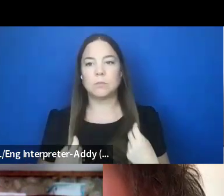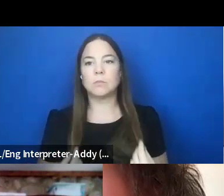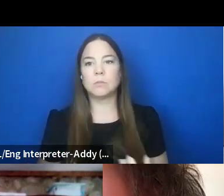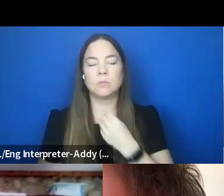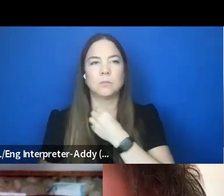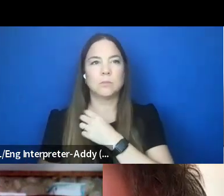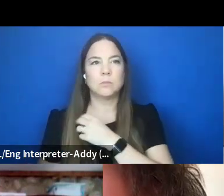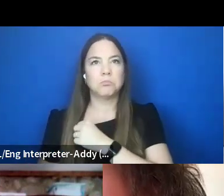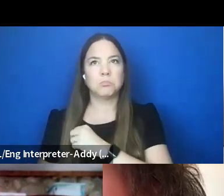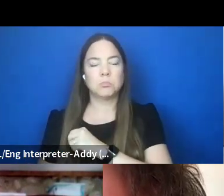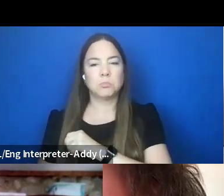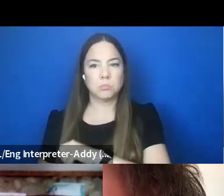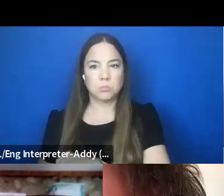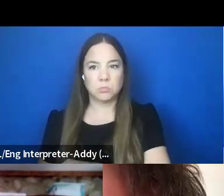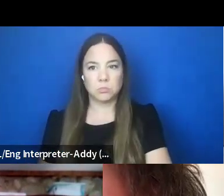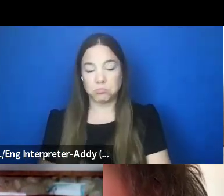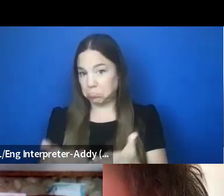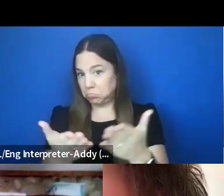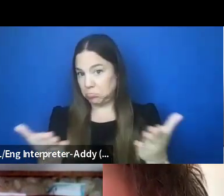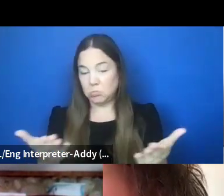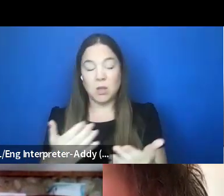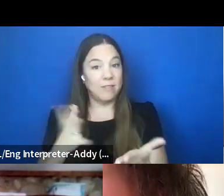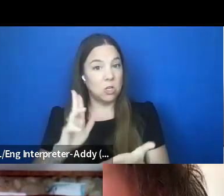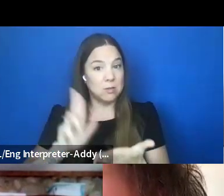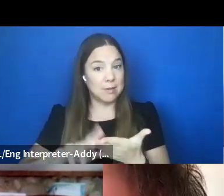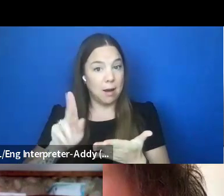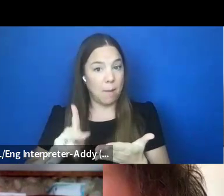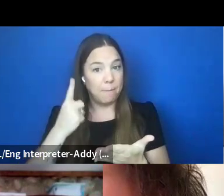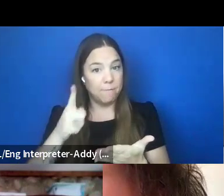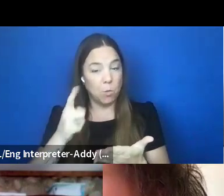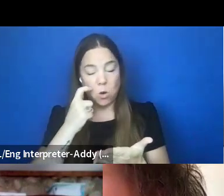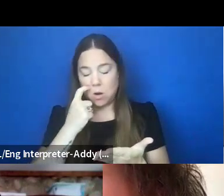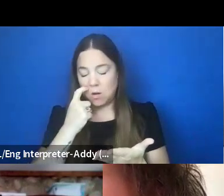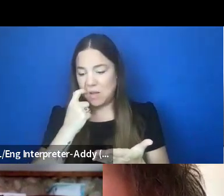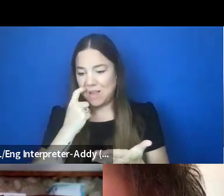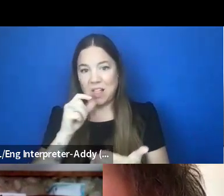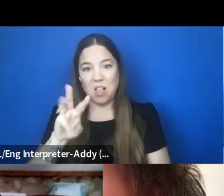Don Dew: I don't know if anybody has signed up for the webinar tomorrow.